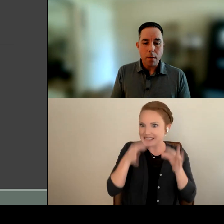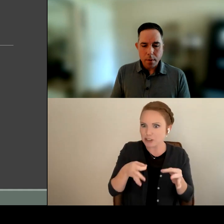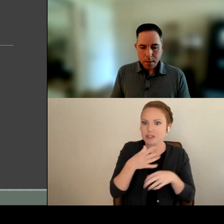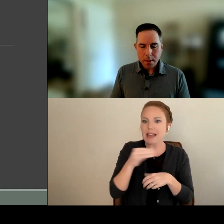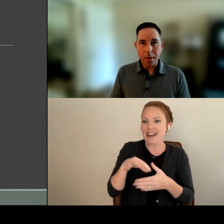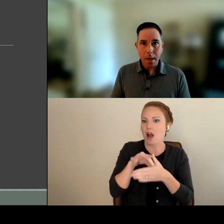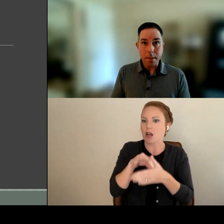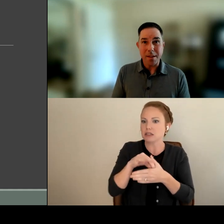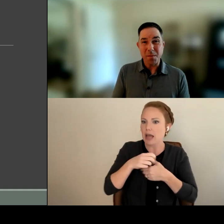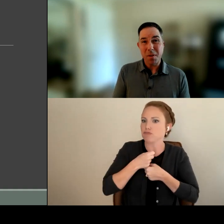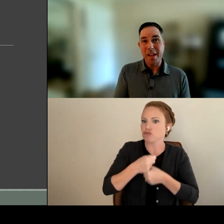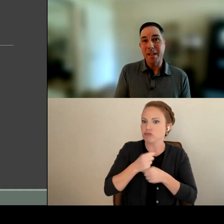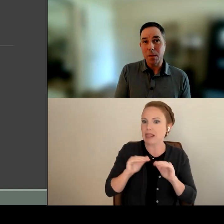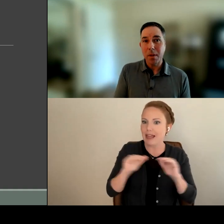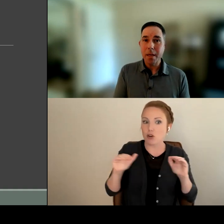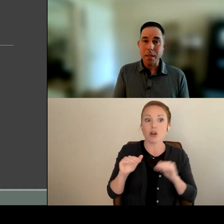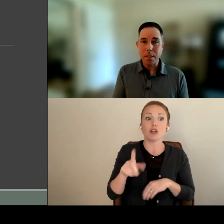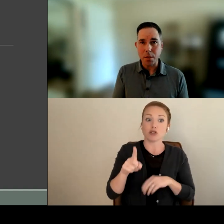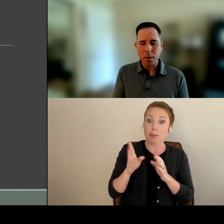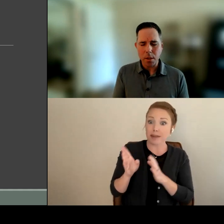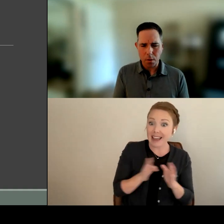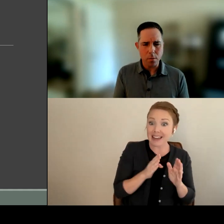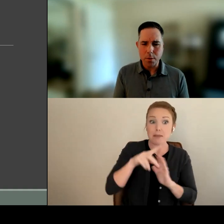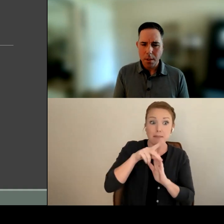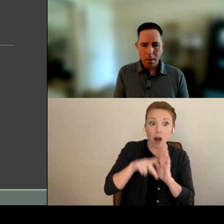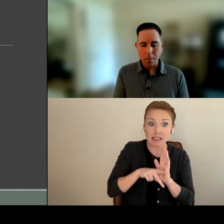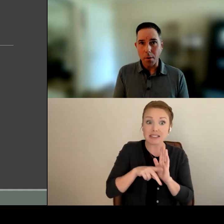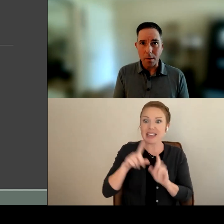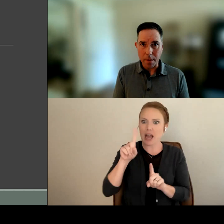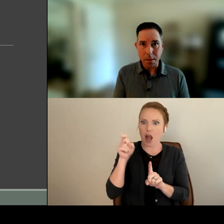The governance, guidance, and the planning is such a huge component of this.